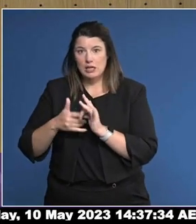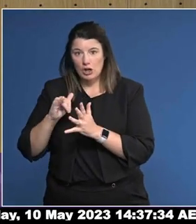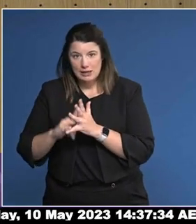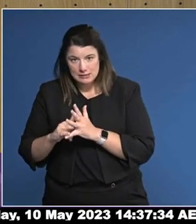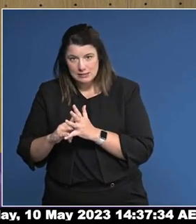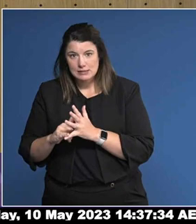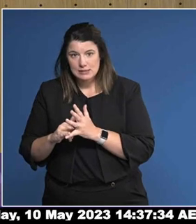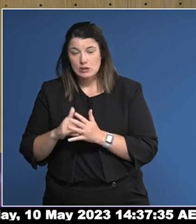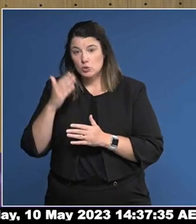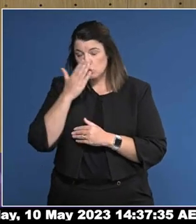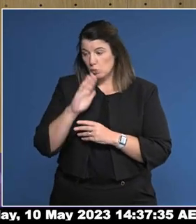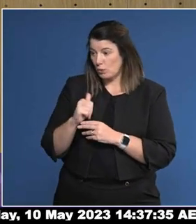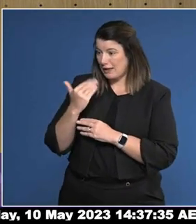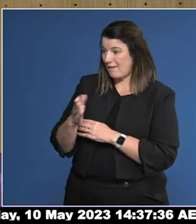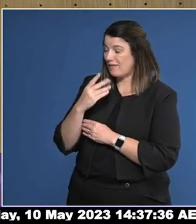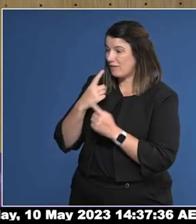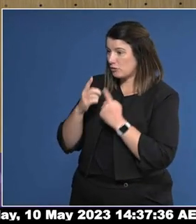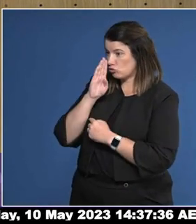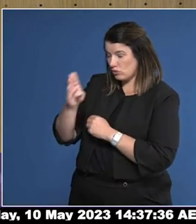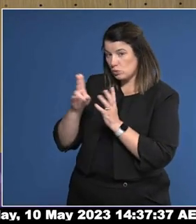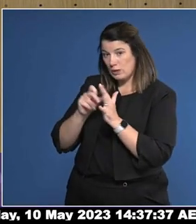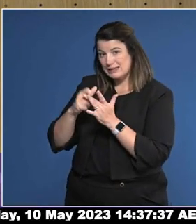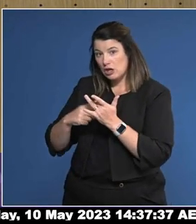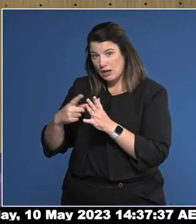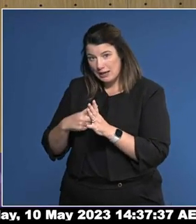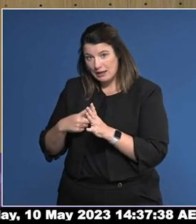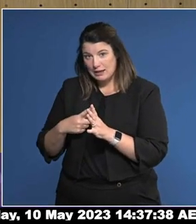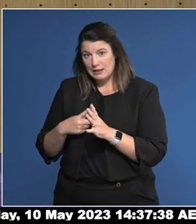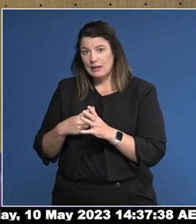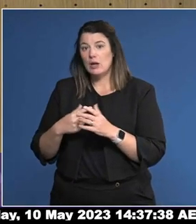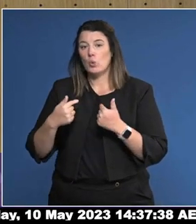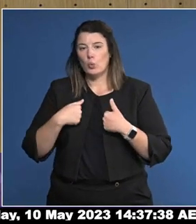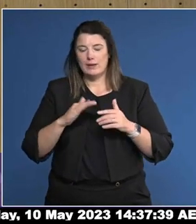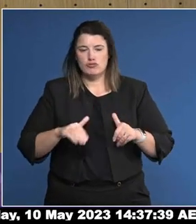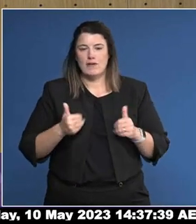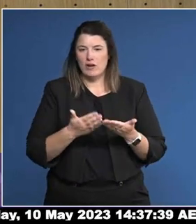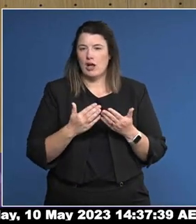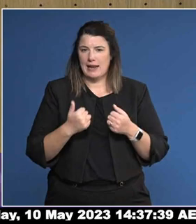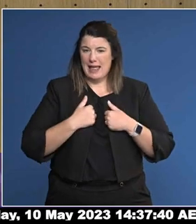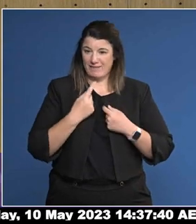themselves, whereas we provided our data and Queensland Health's data and other departmental data on behalf of the government.